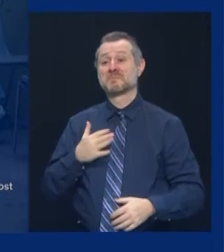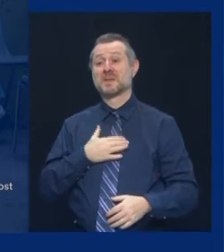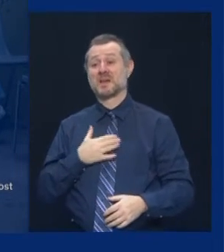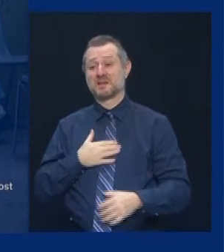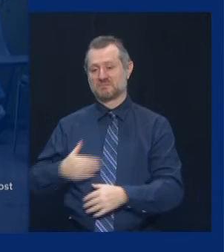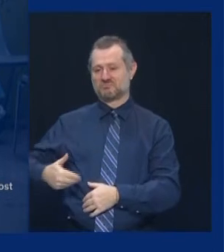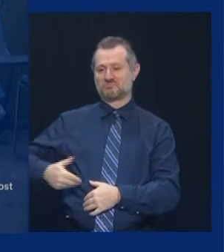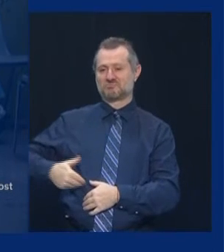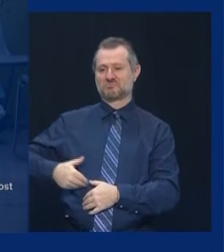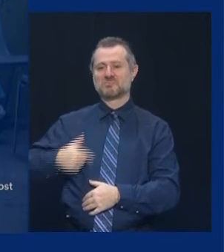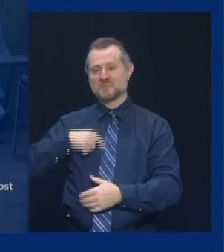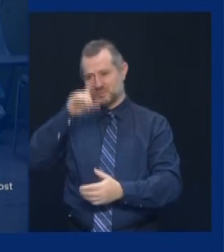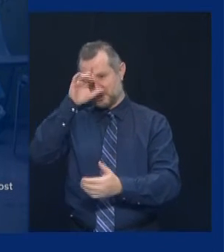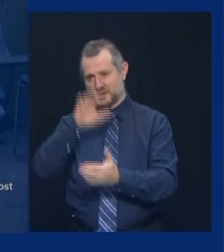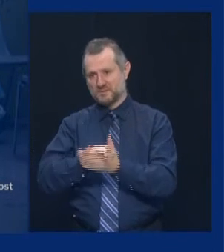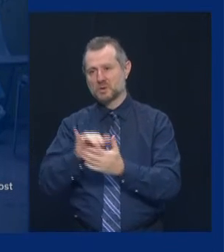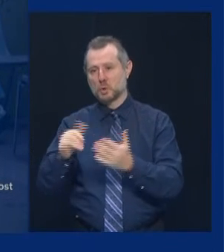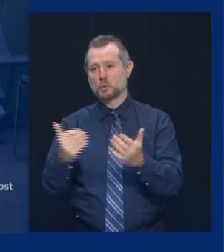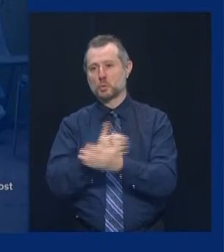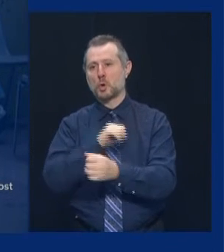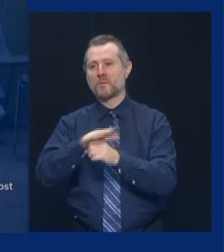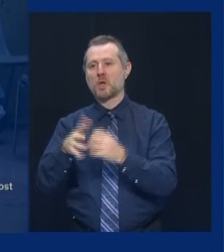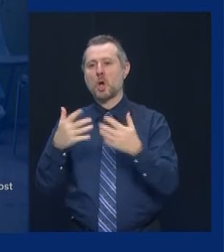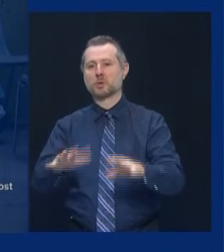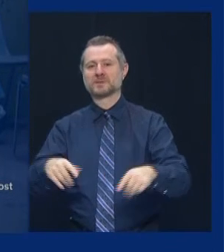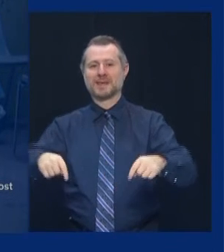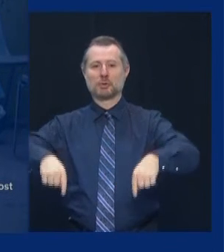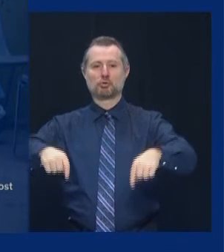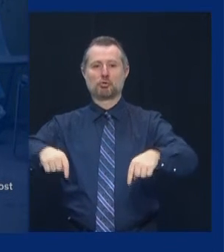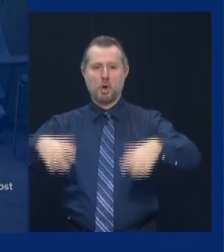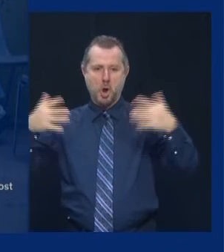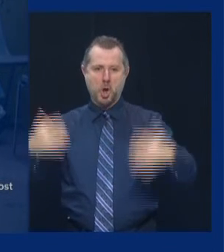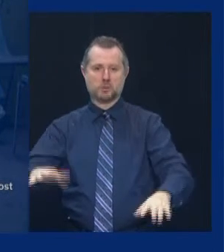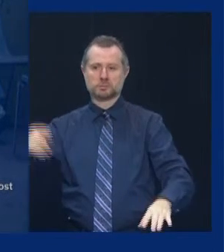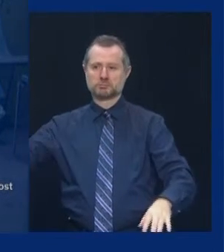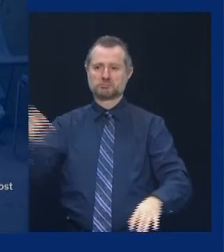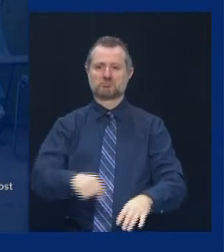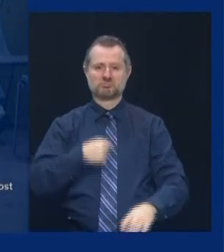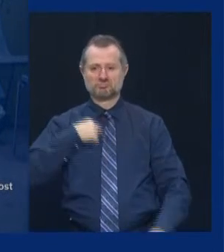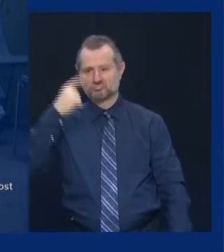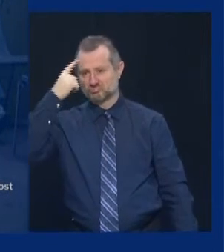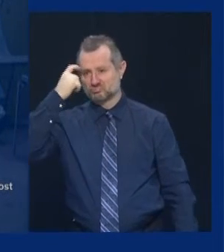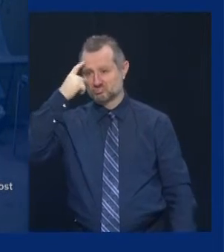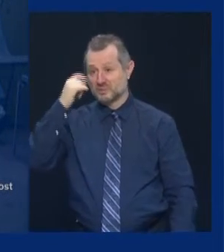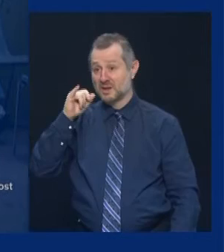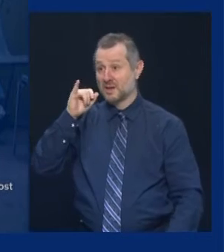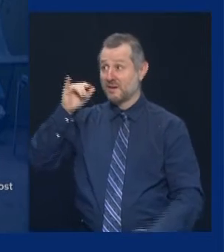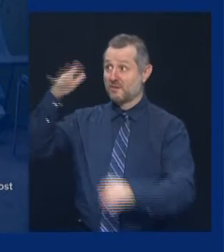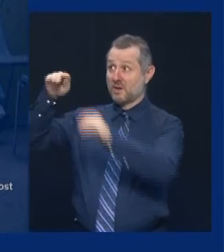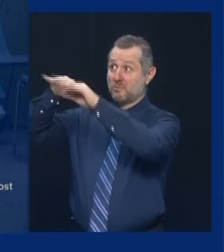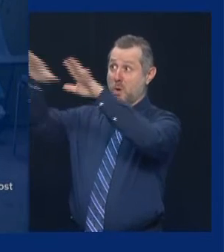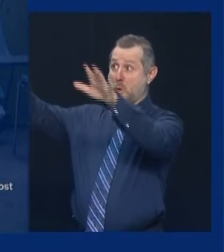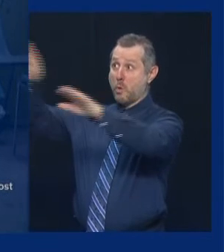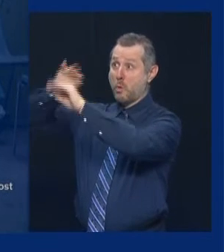I BELIEVE INTUITIVELY IT IS ALREADY HERE. I BELIEVE THAT.